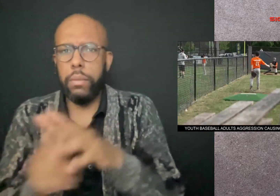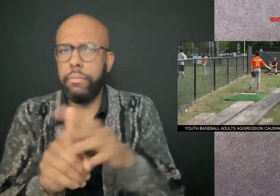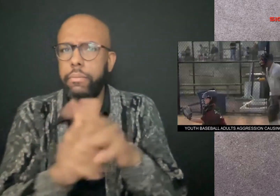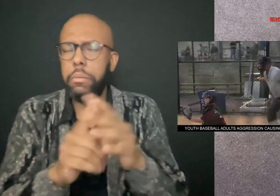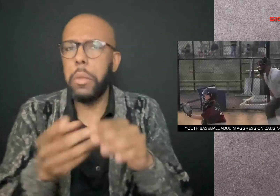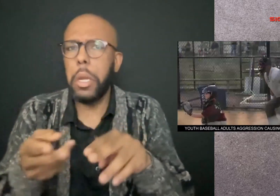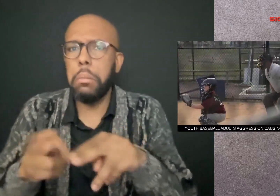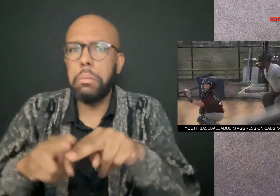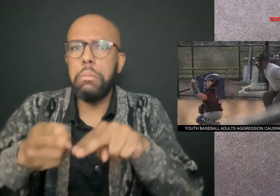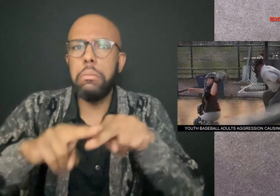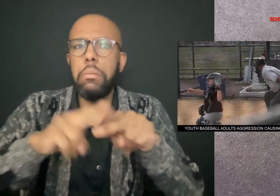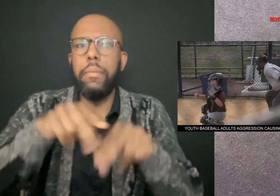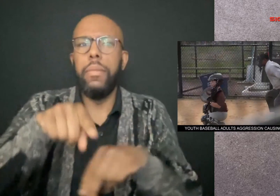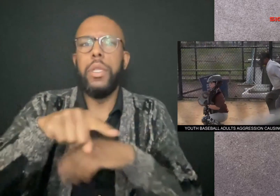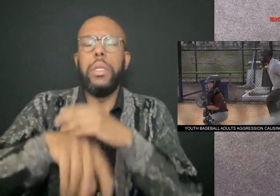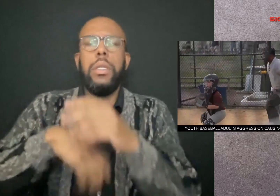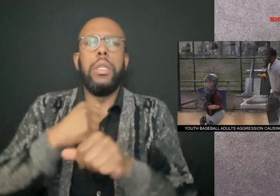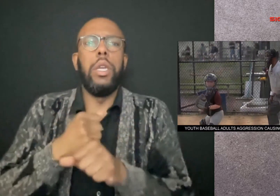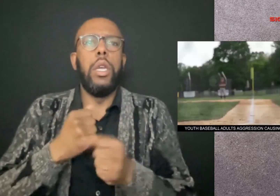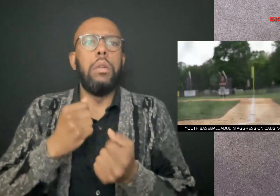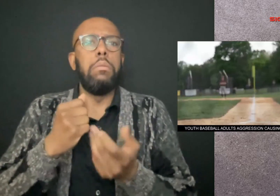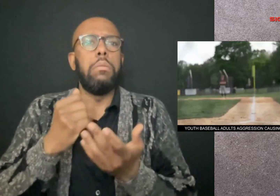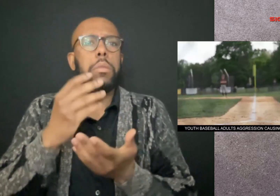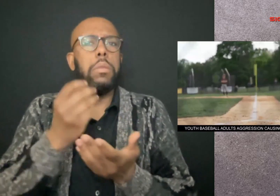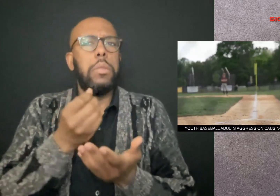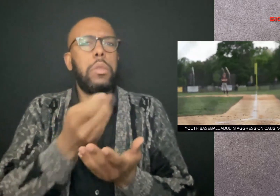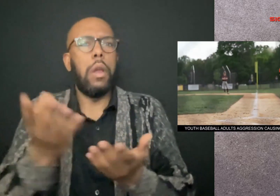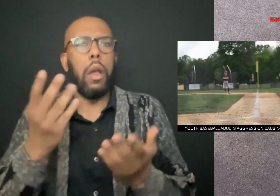there are indications those numbers may tick up this year.